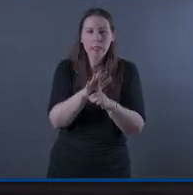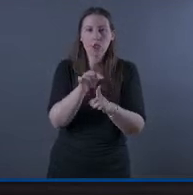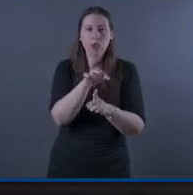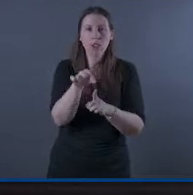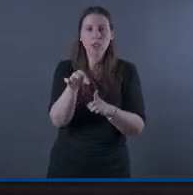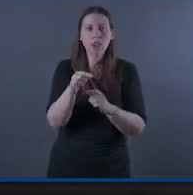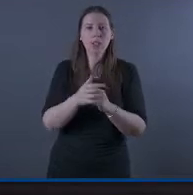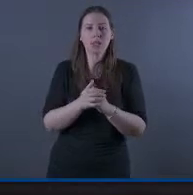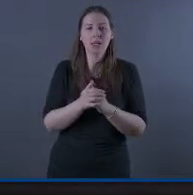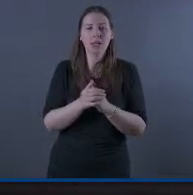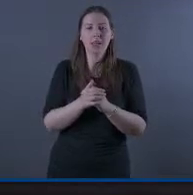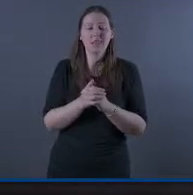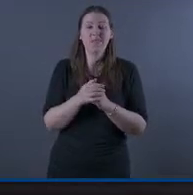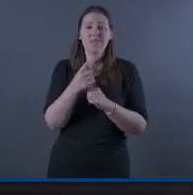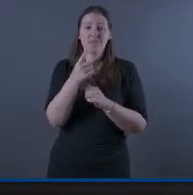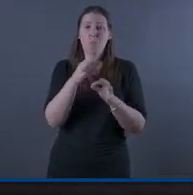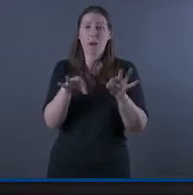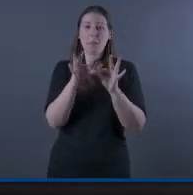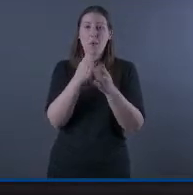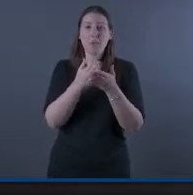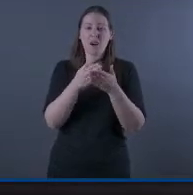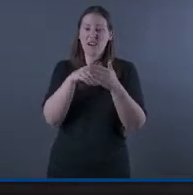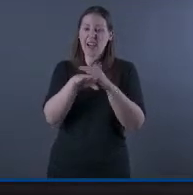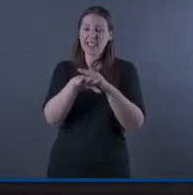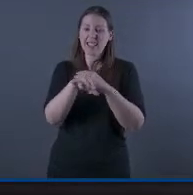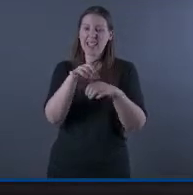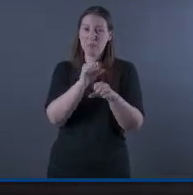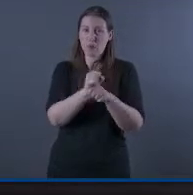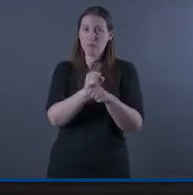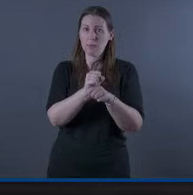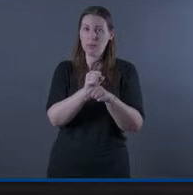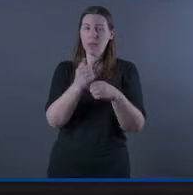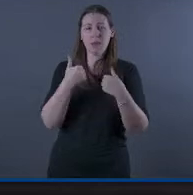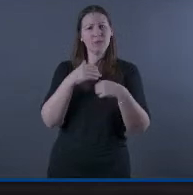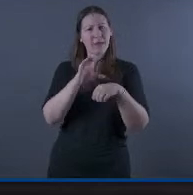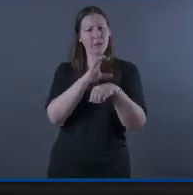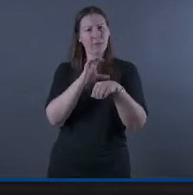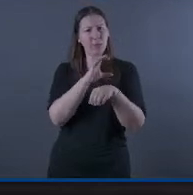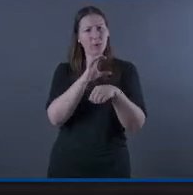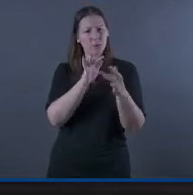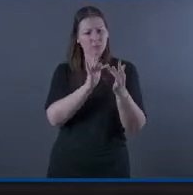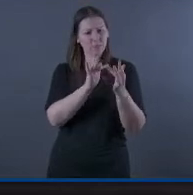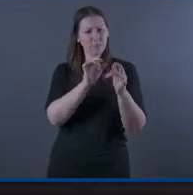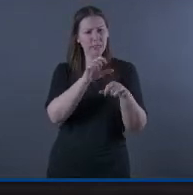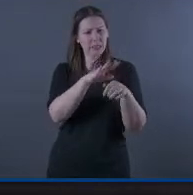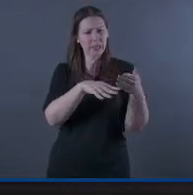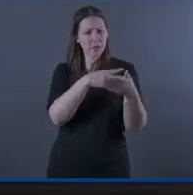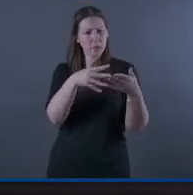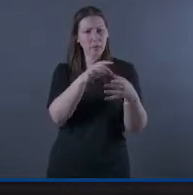So we have the computer model where you can schedule your appointments online but we also have the phone number, as Erika mentioned for folks